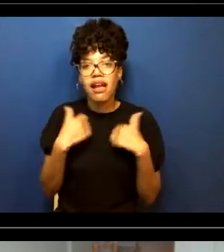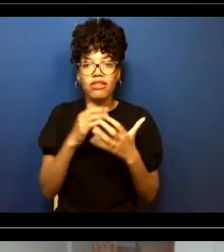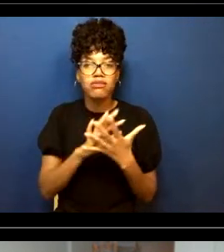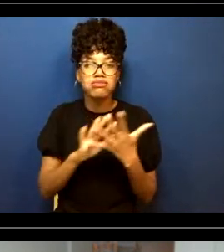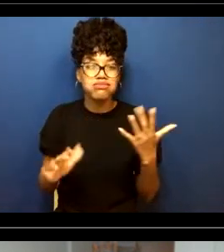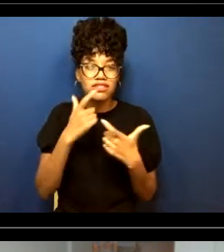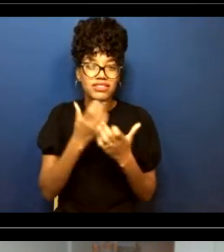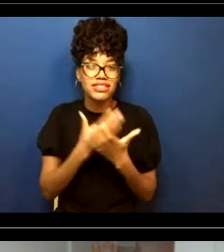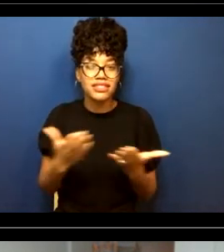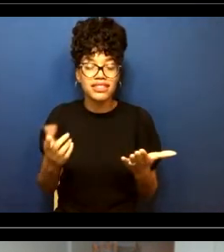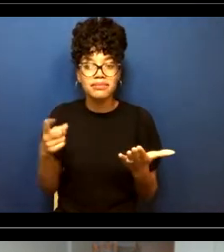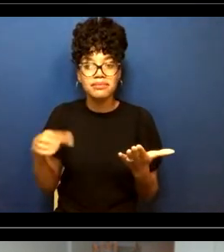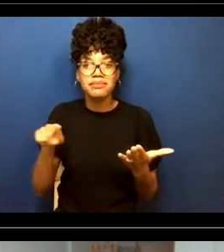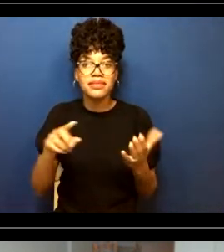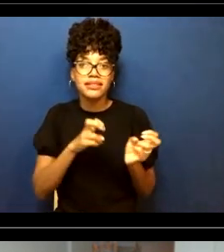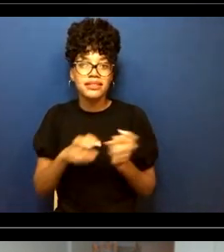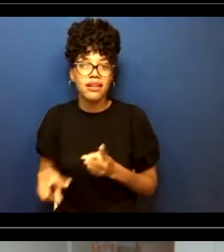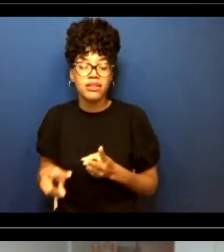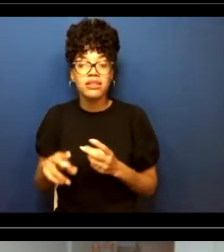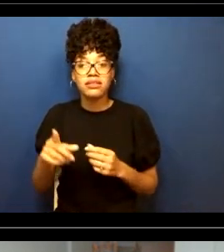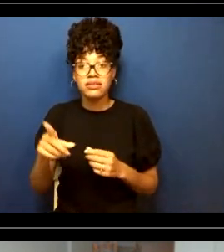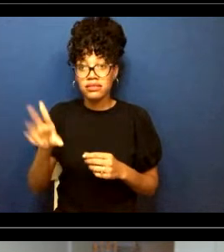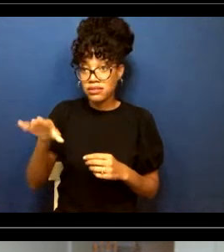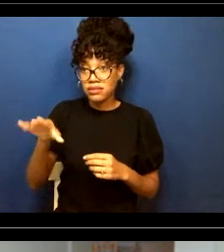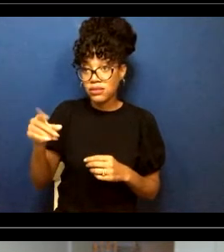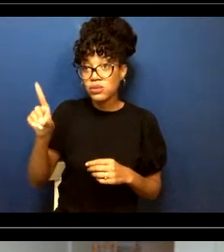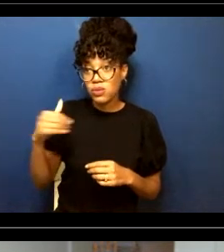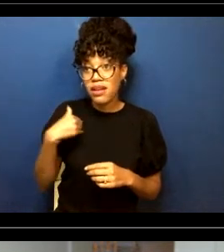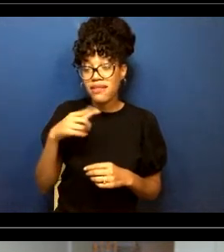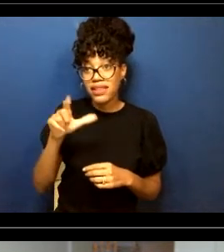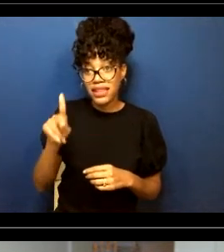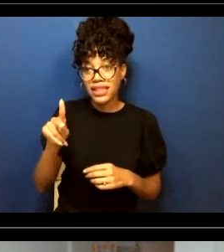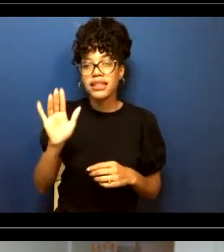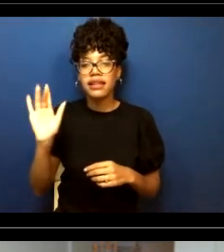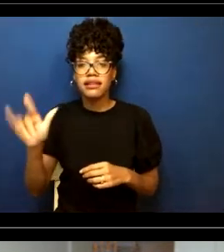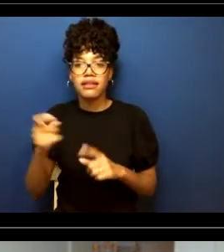that they can do. Just like Katie said, there is a link to that. So you can get to that from our NOAA Live page.